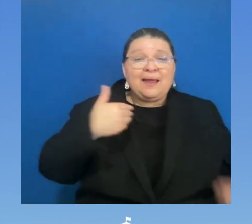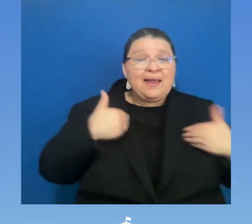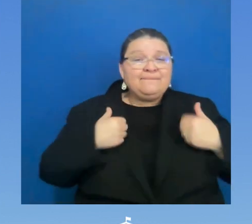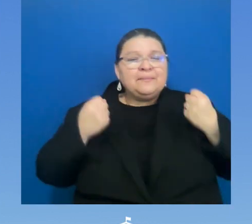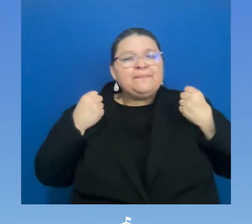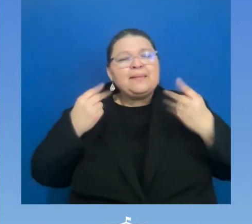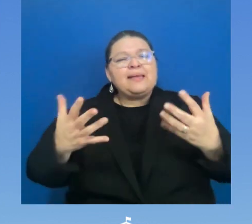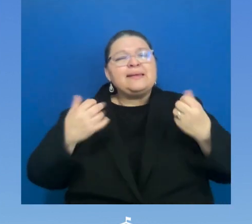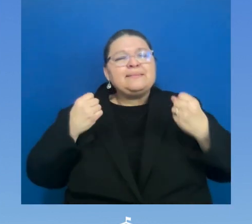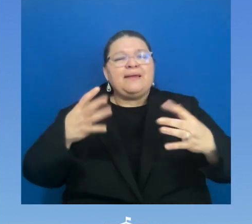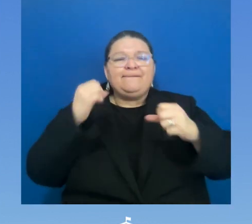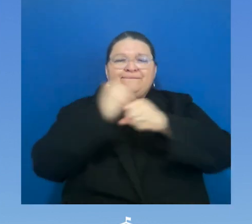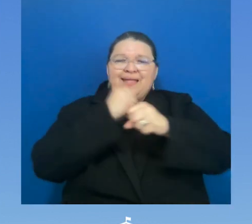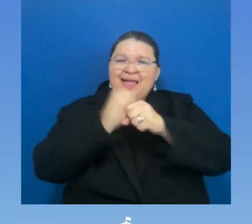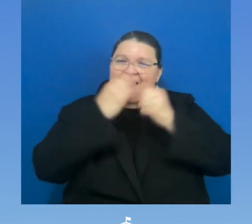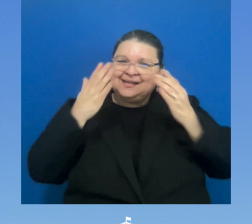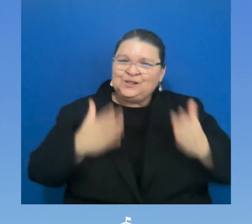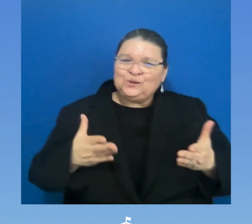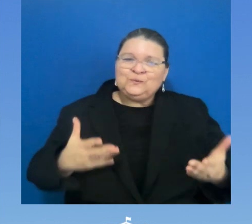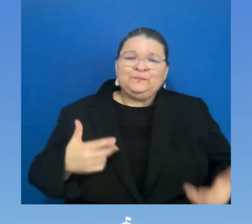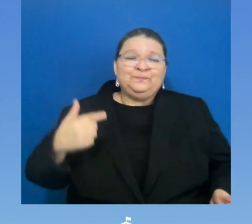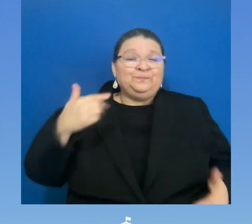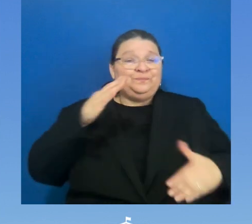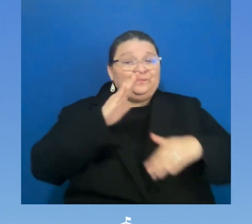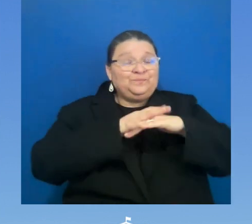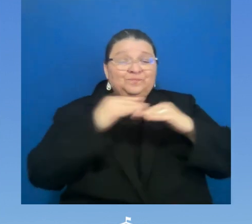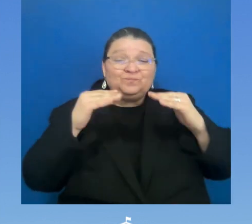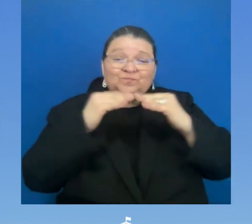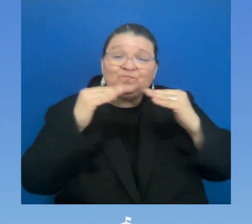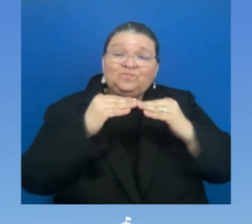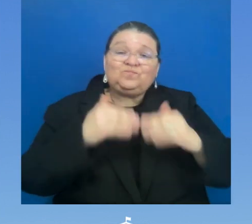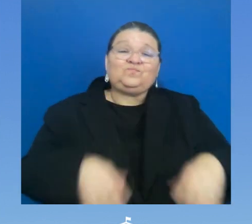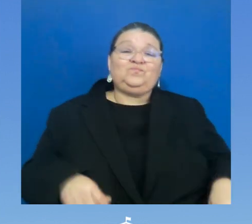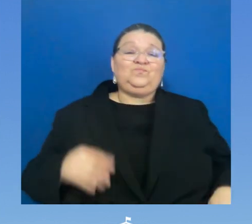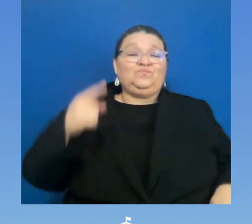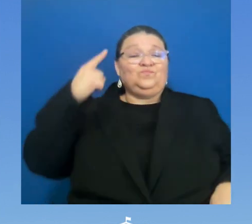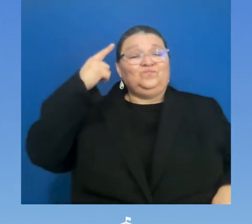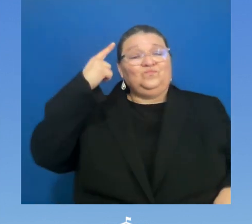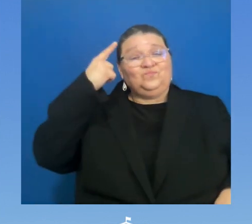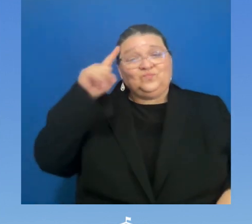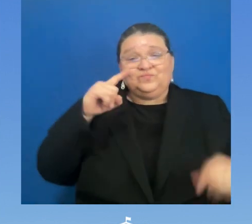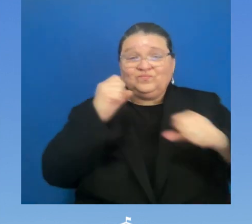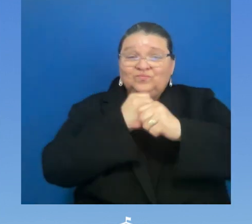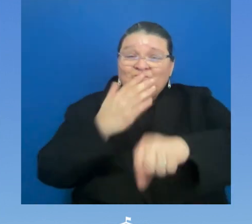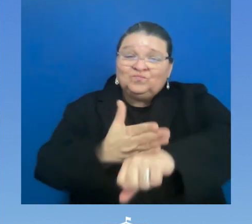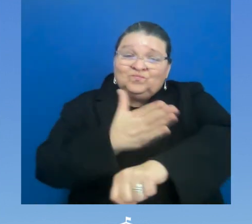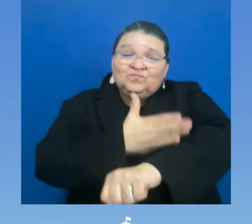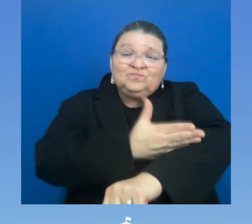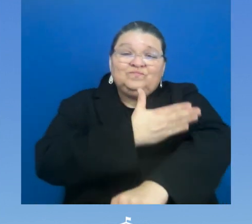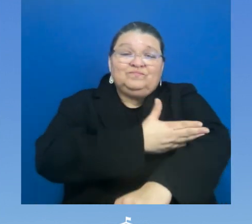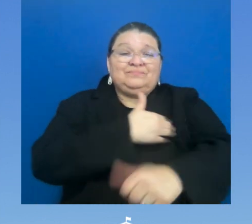and fought for freedoms for us and fought to make things better each generation. I think that's our goal, and now really trying to tie it